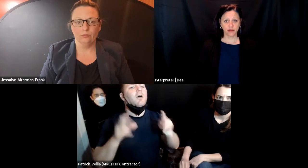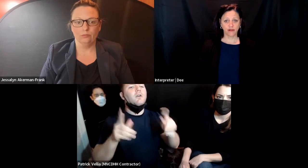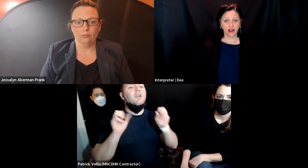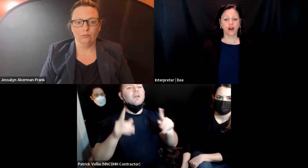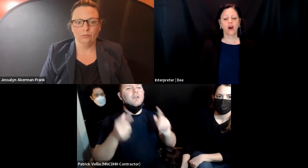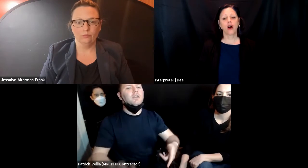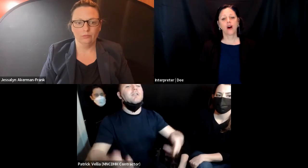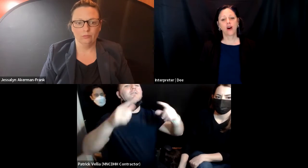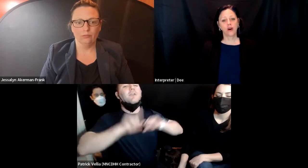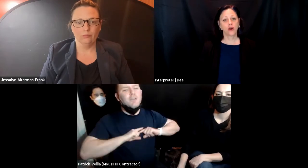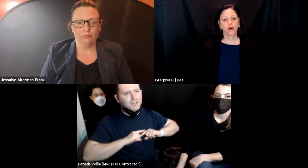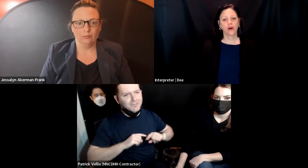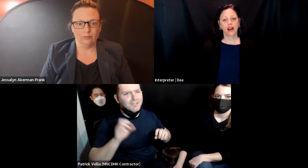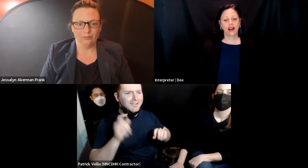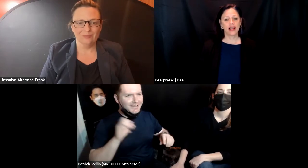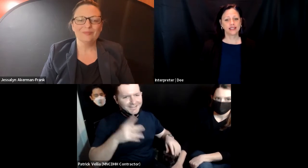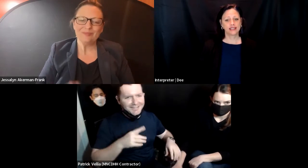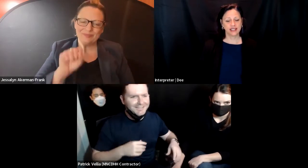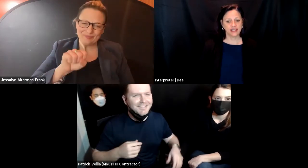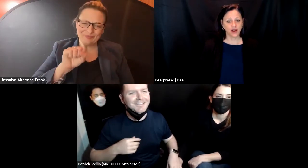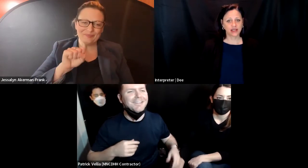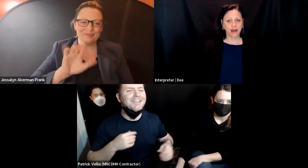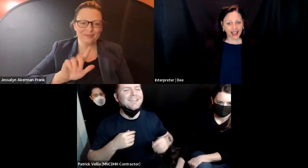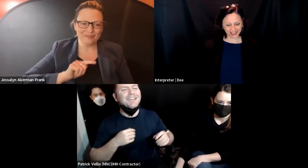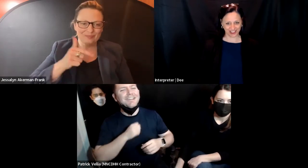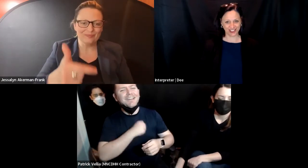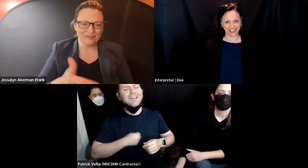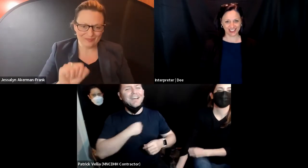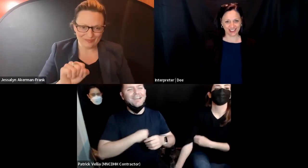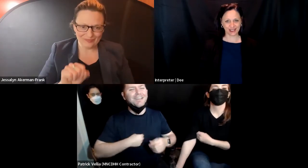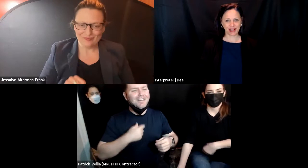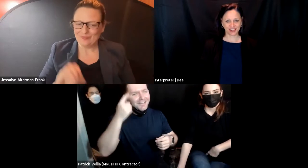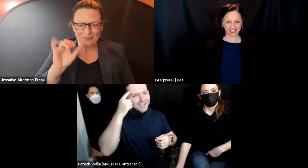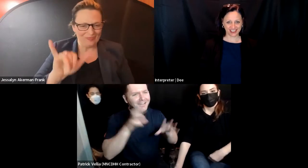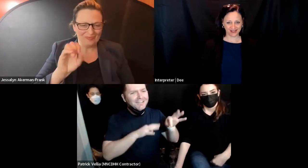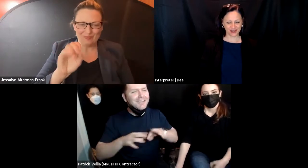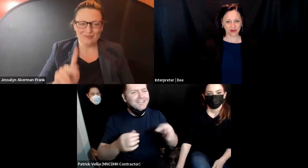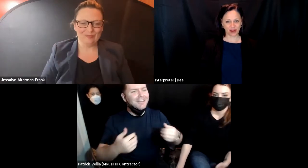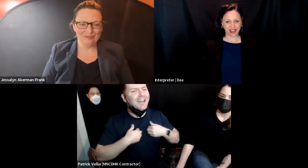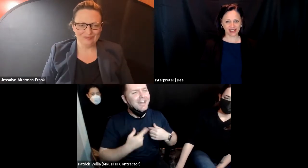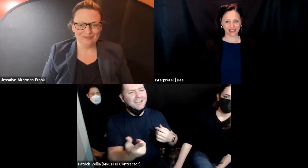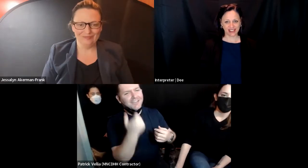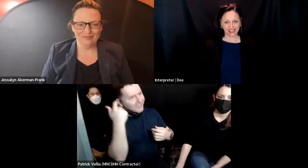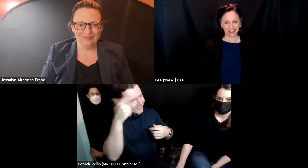have for the audience who's watching for DeafBlind individuals, seeing them out in the community? Patrick: Oh, we skipped number 4, then went directly to number 5. Oh, I see, now it's my turn.